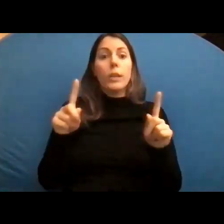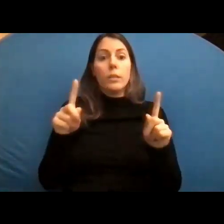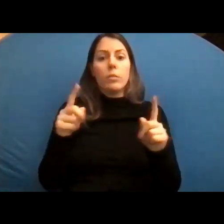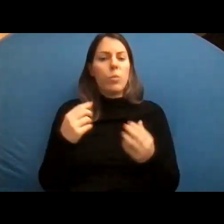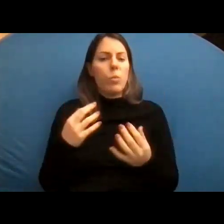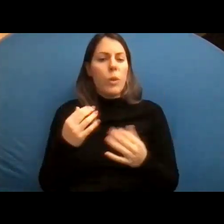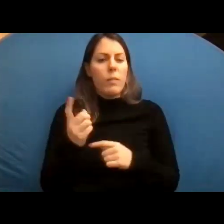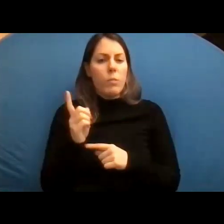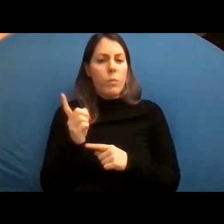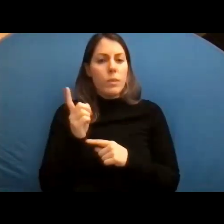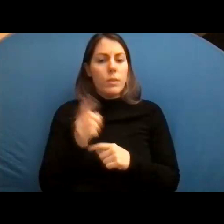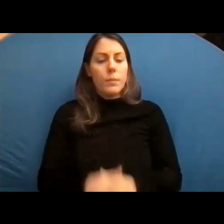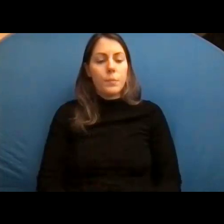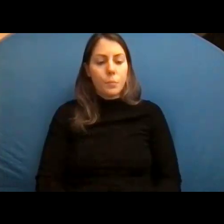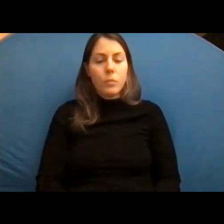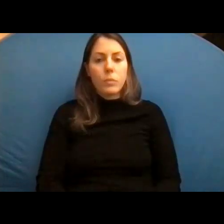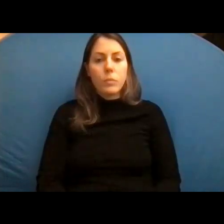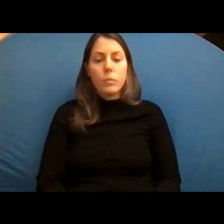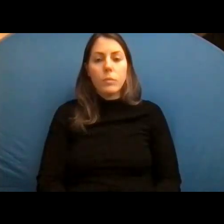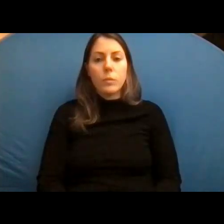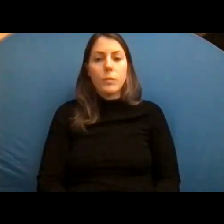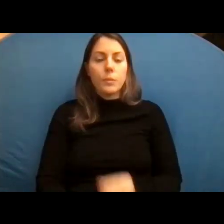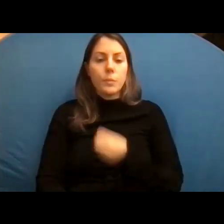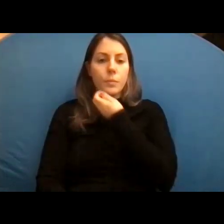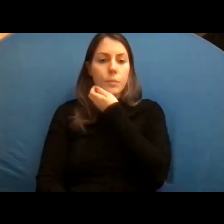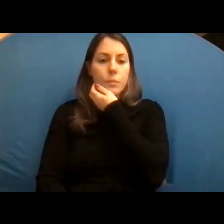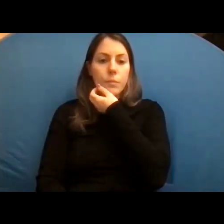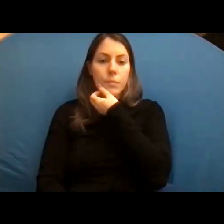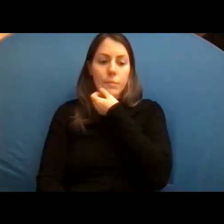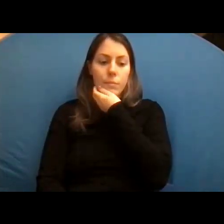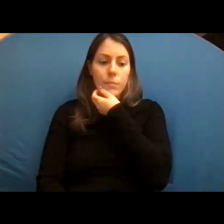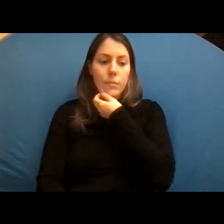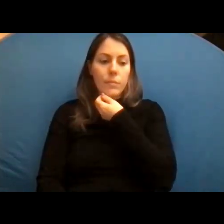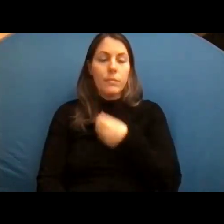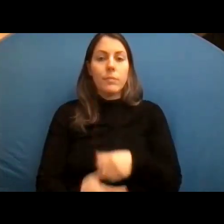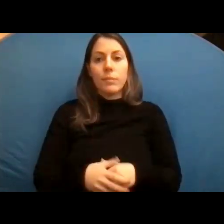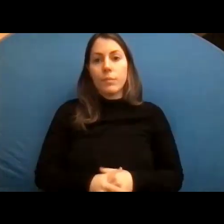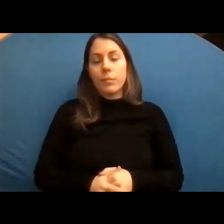video and audio however you would like. Give everybody a moment to do that. While we